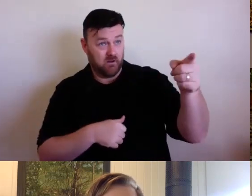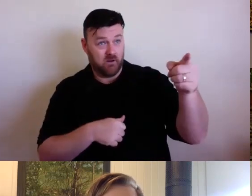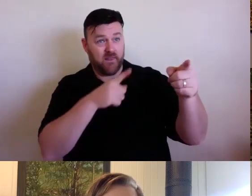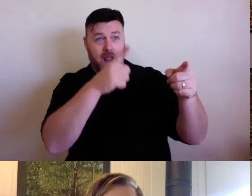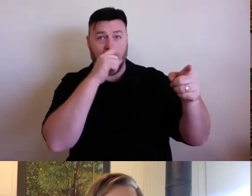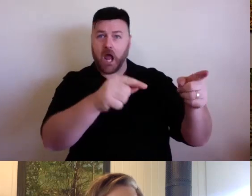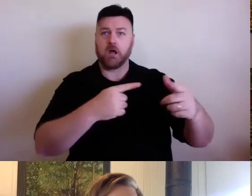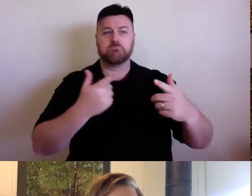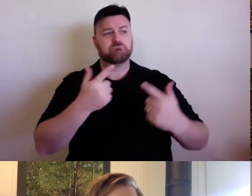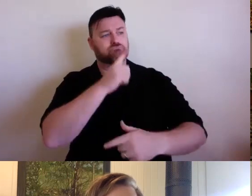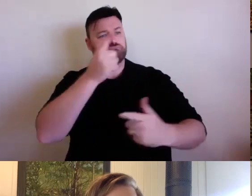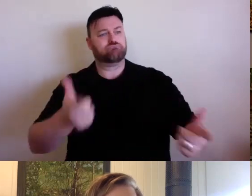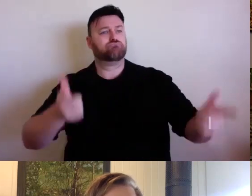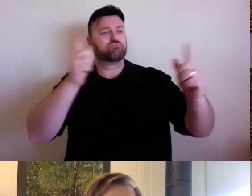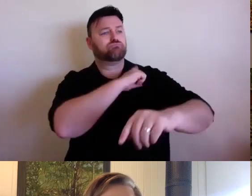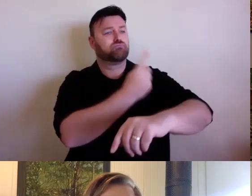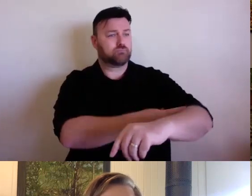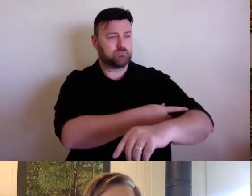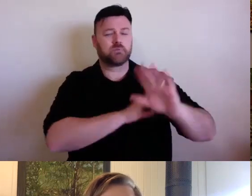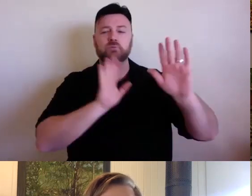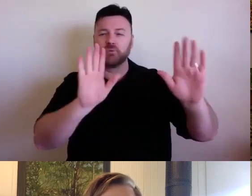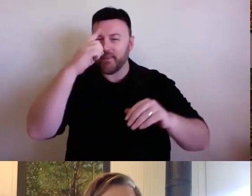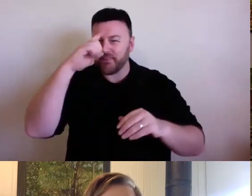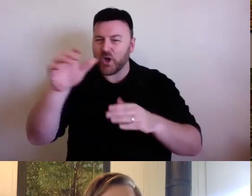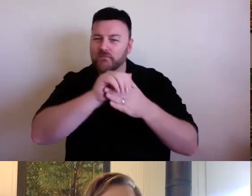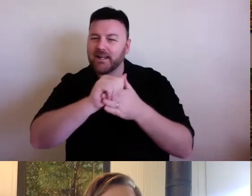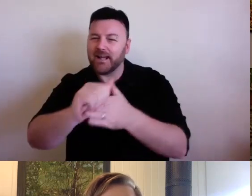to consider how "leadership" is a verb, something that you do rather